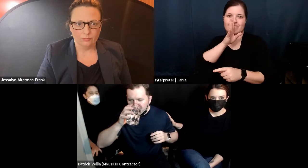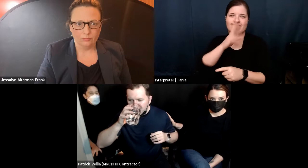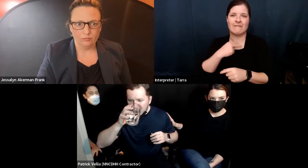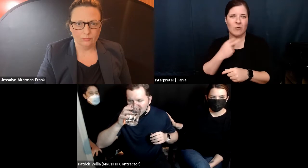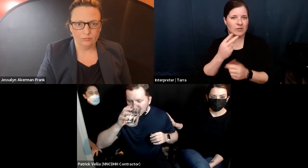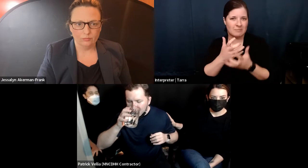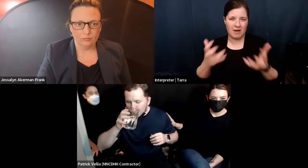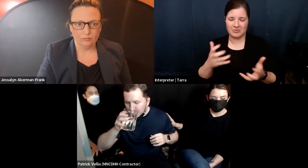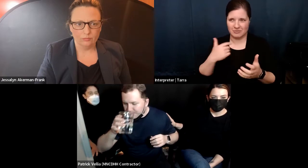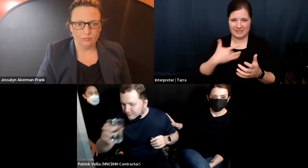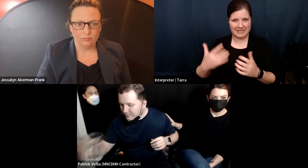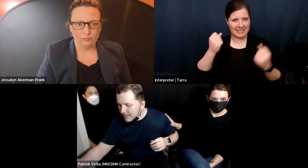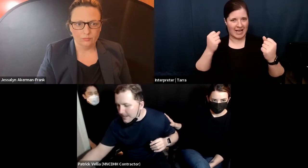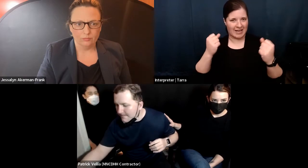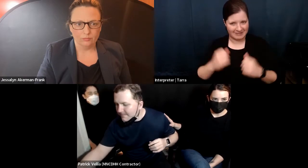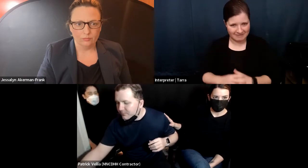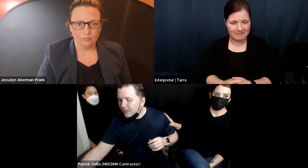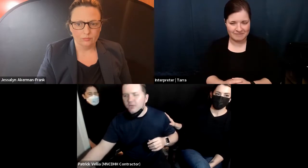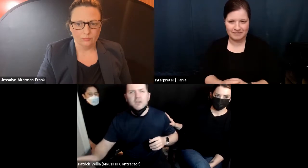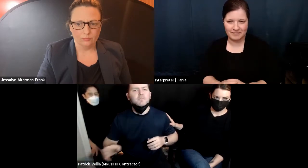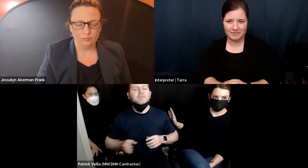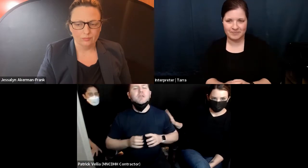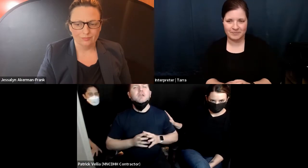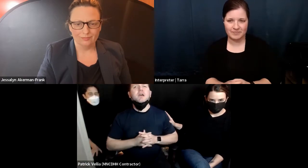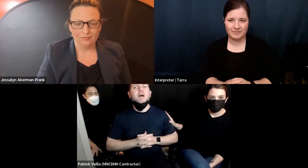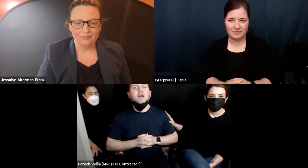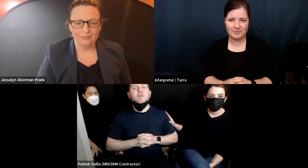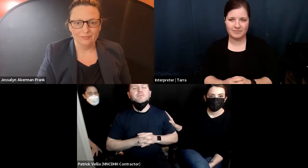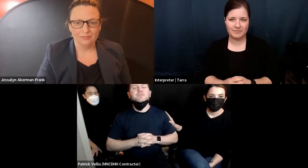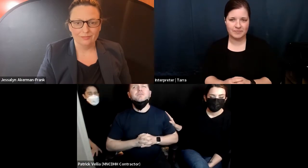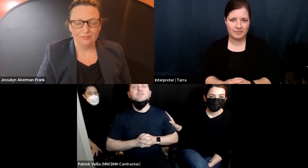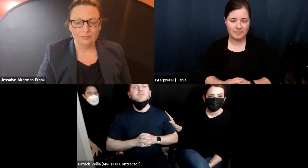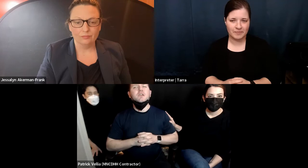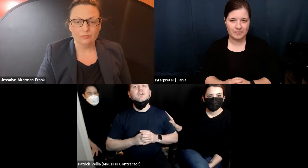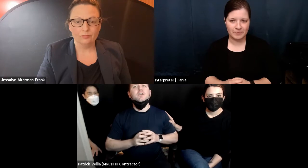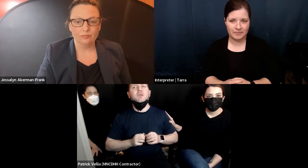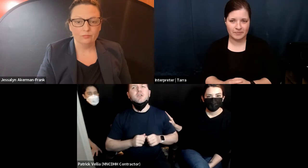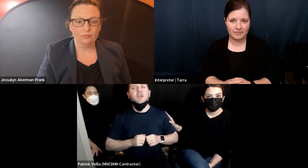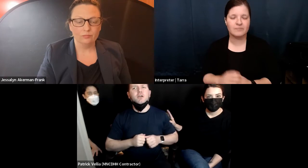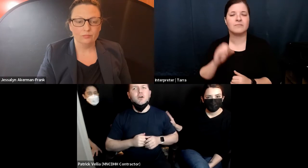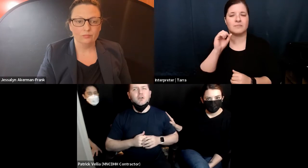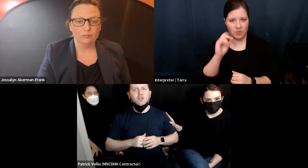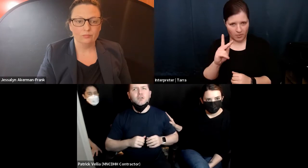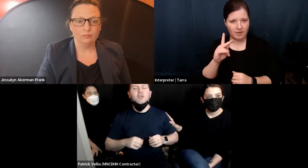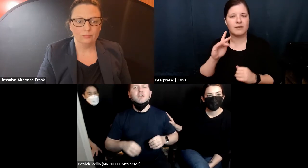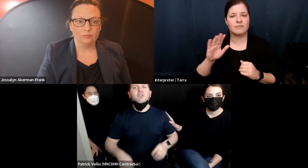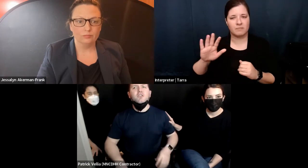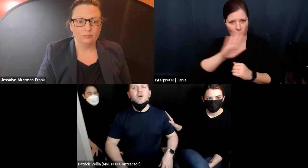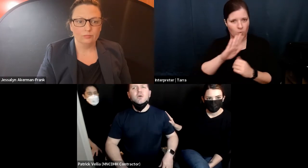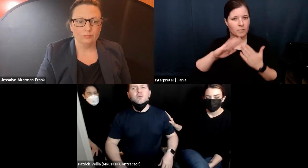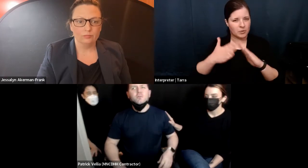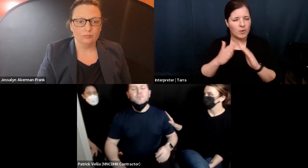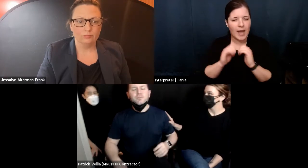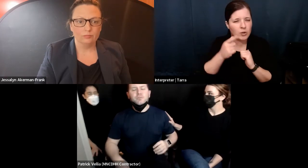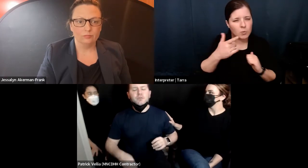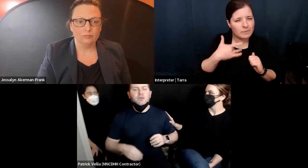So, excuse me, I'm not used to talking so much.